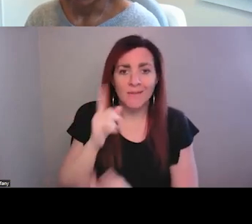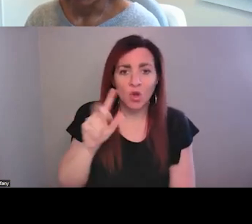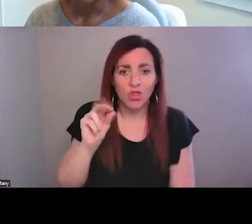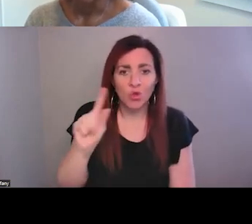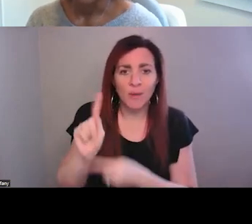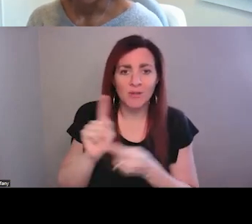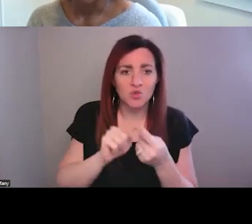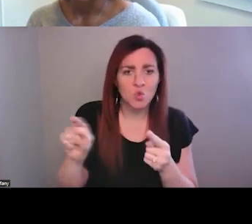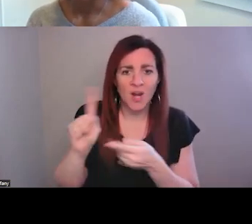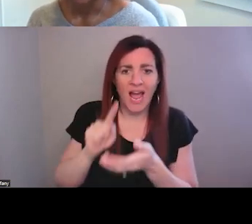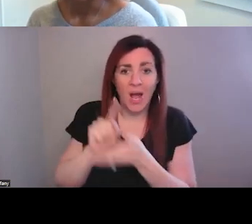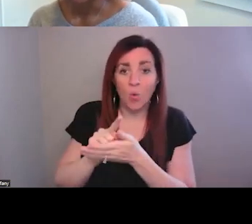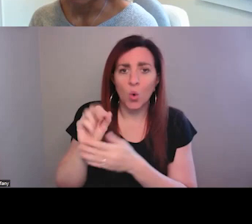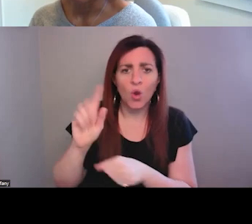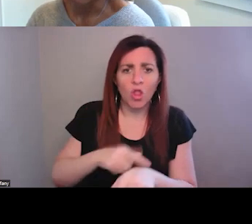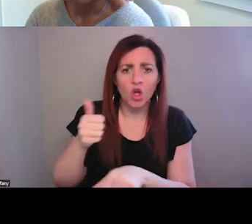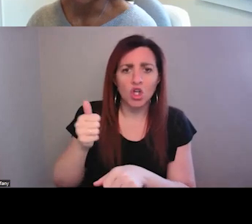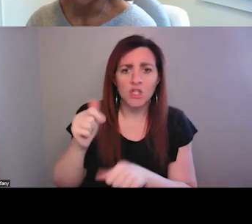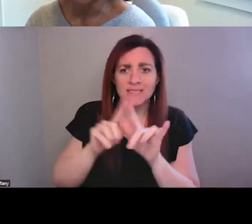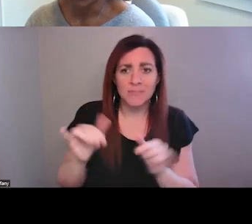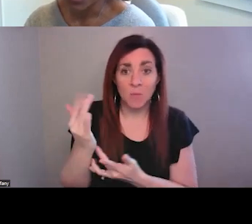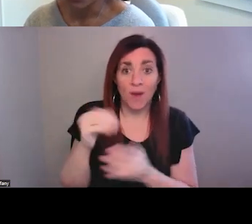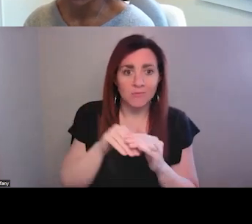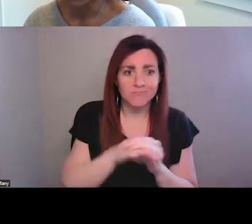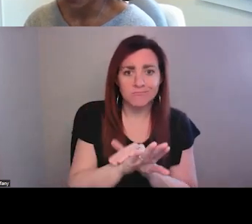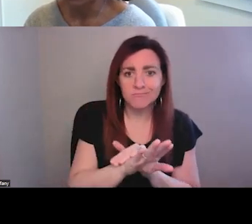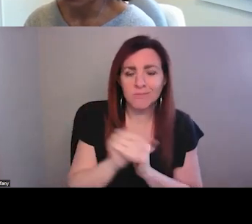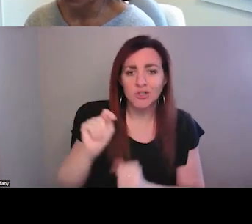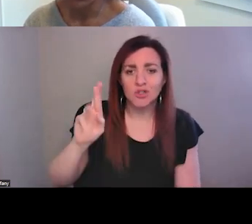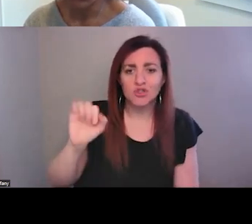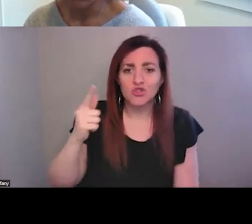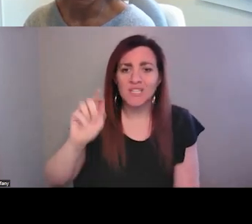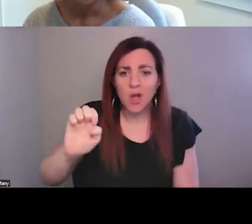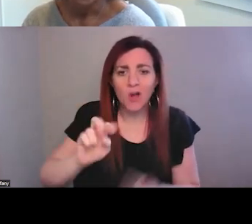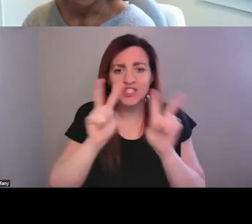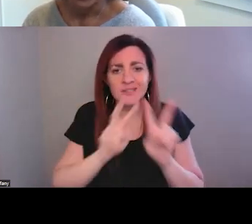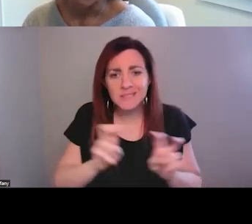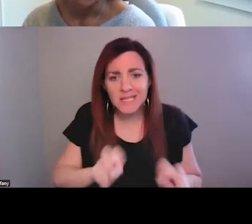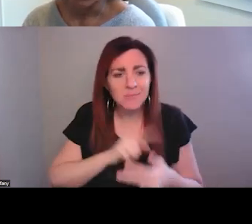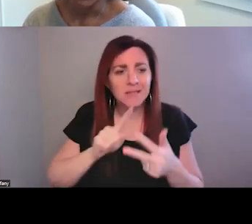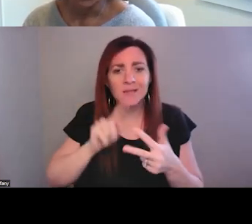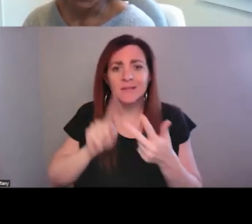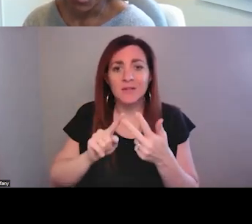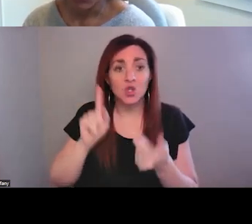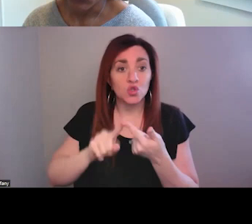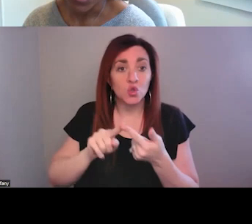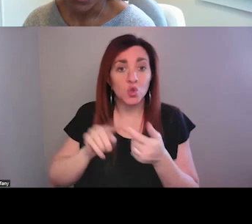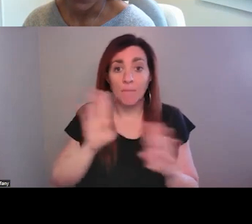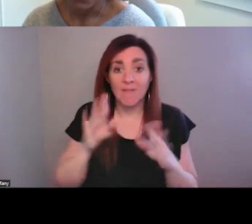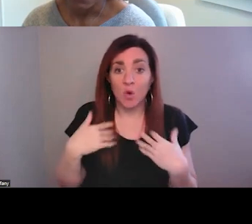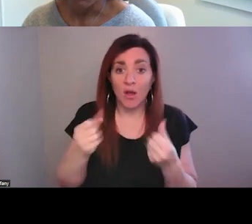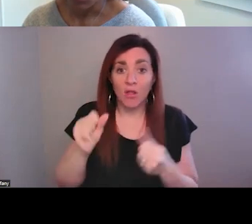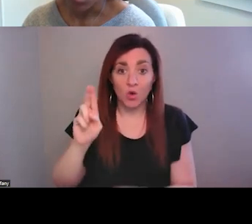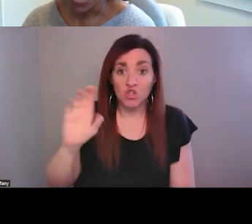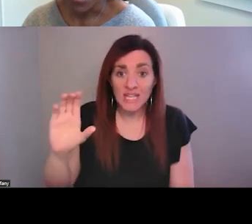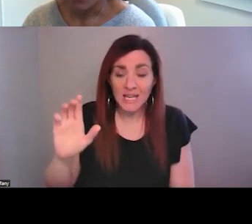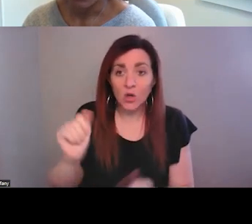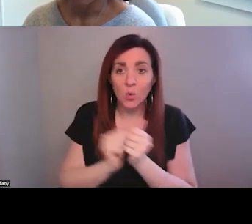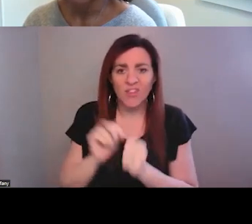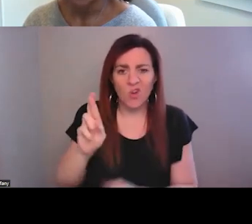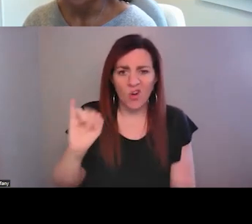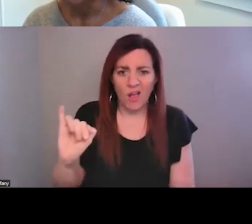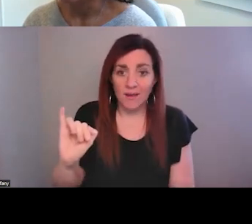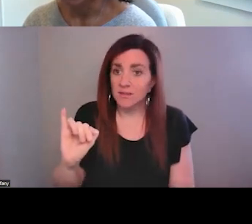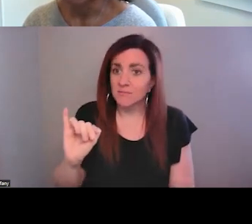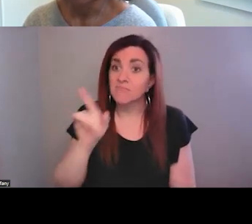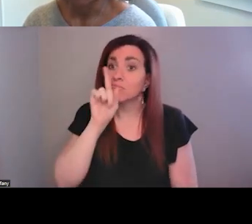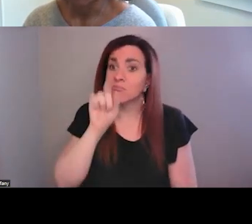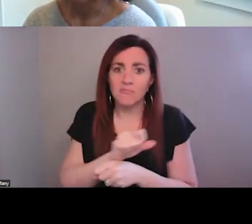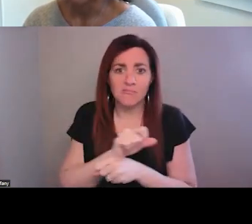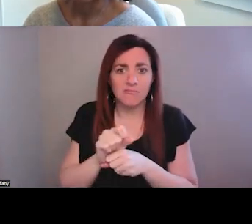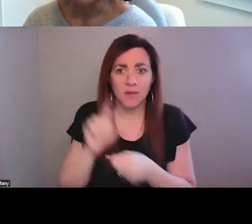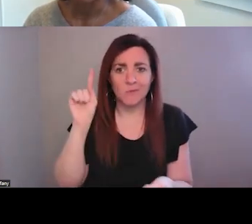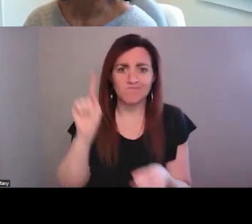LONGER WHILE THEY ARE WAITING IN TRIAGE WITH RI. IT IS LESS THAN